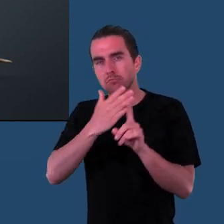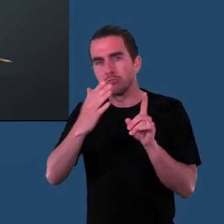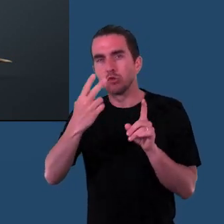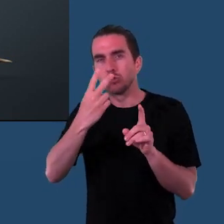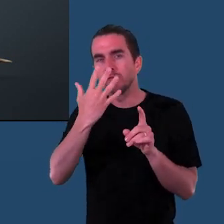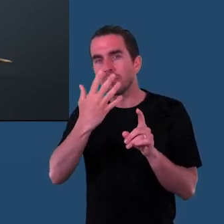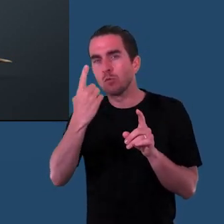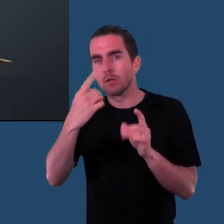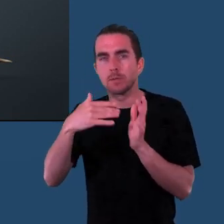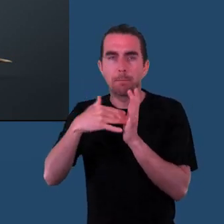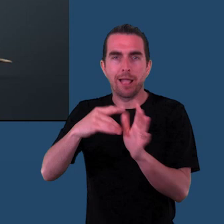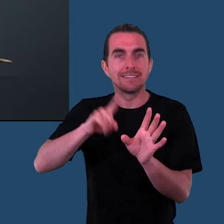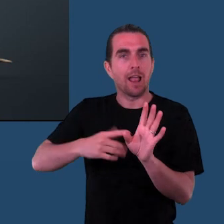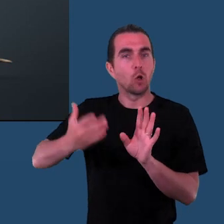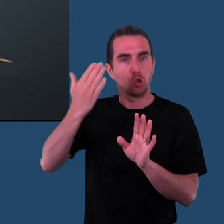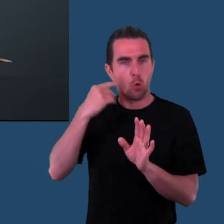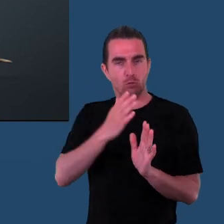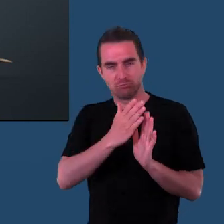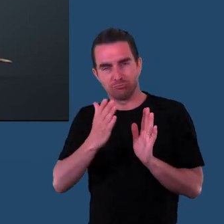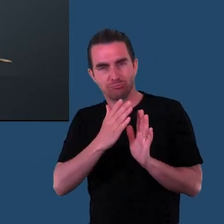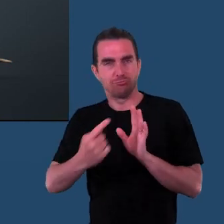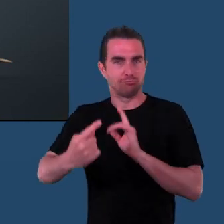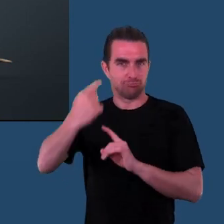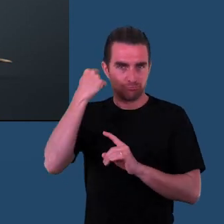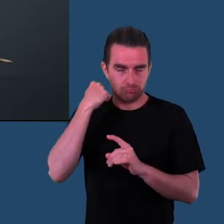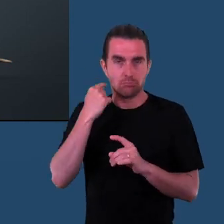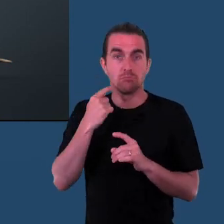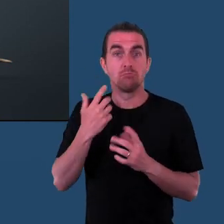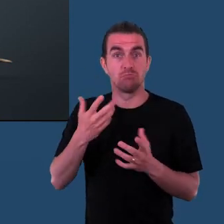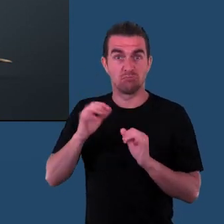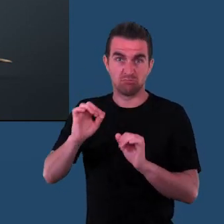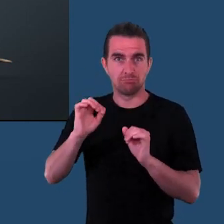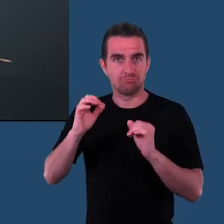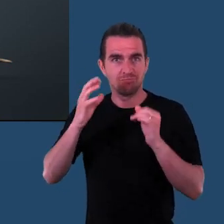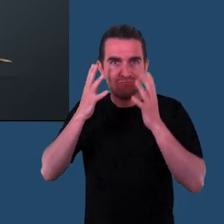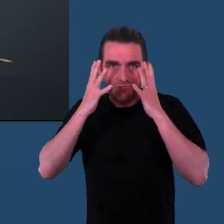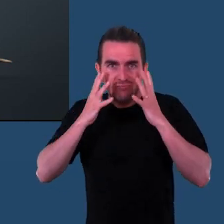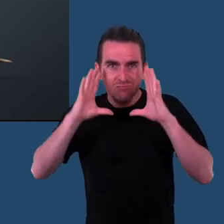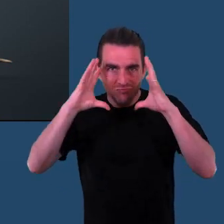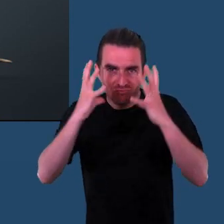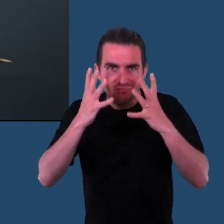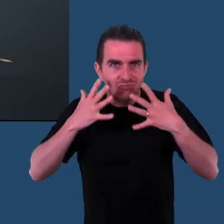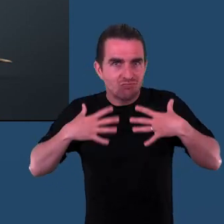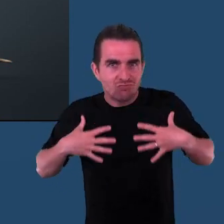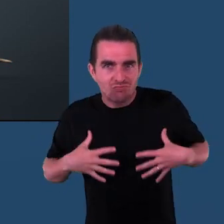to 251 million years ago. And despite their reptilian nature,